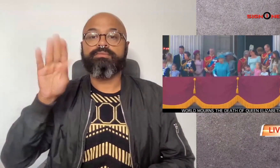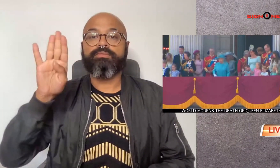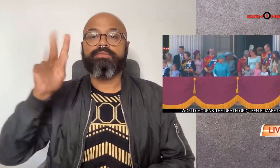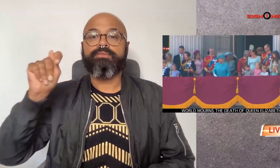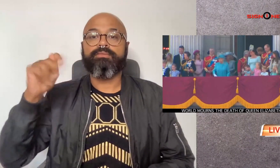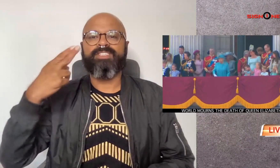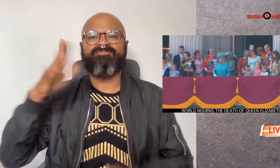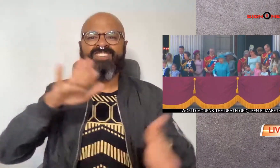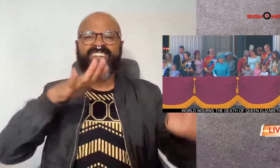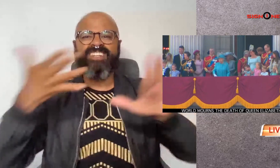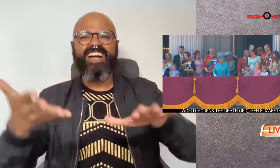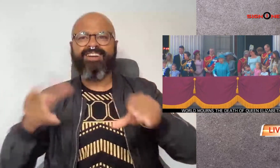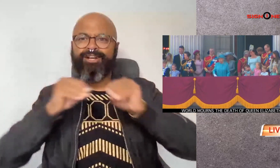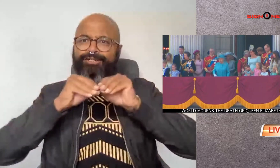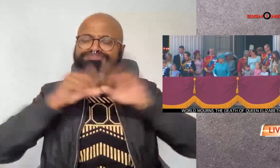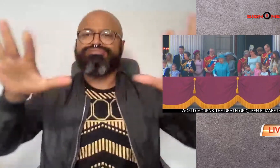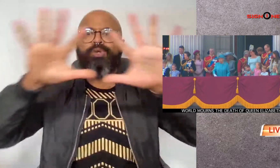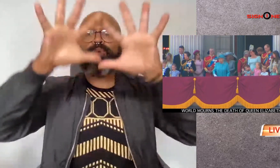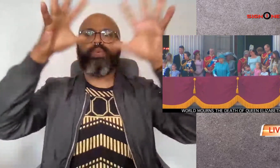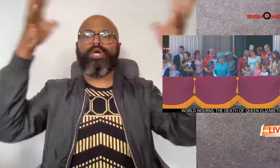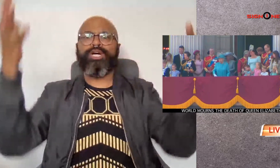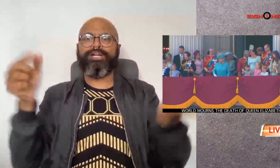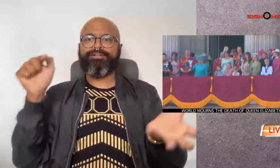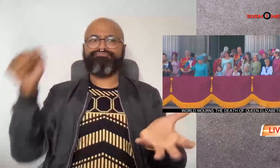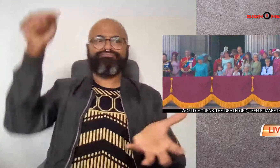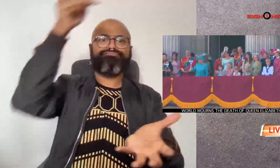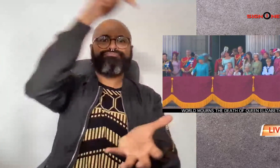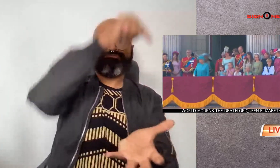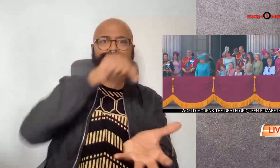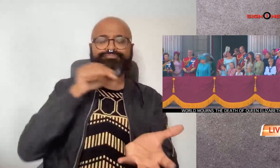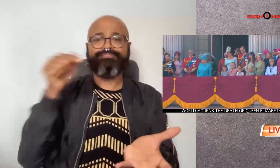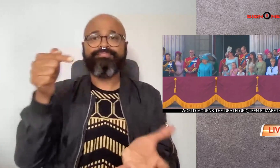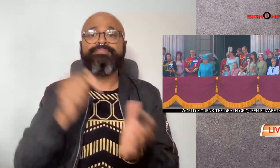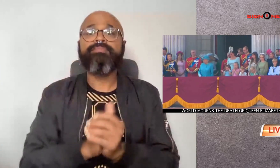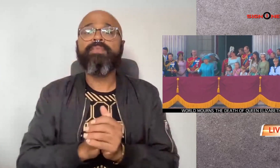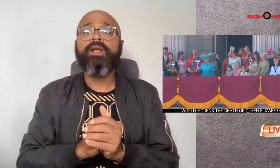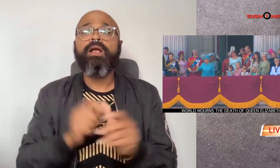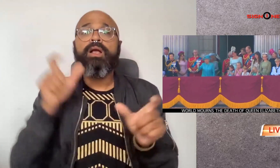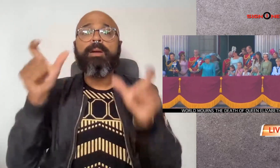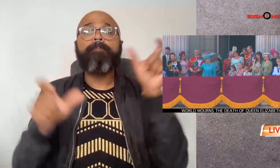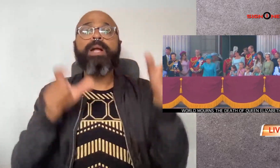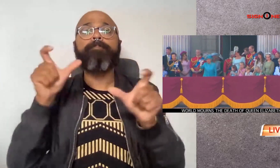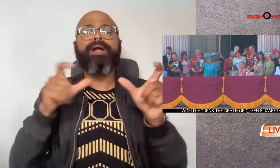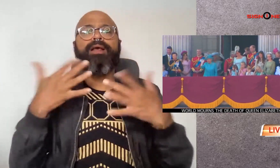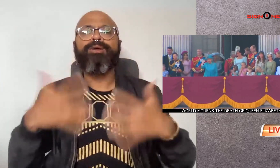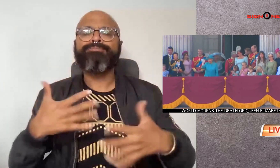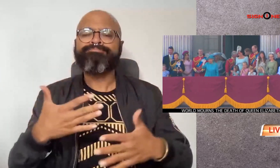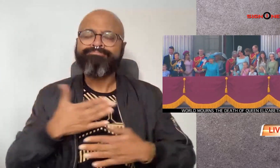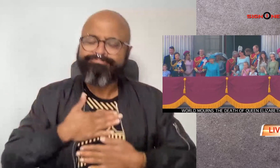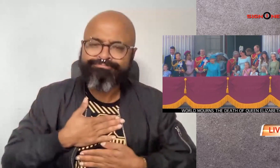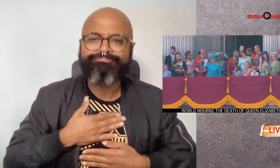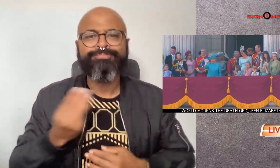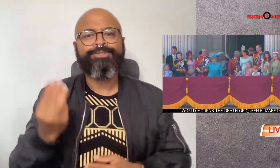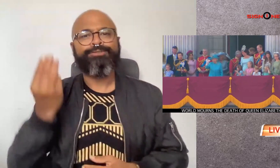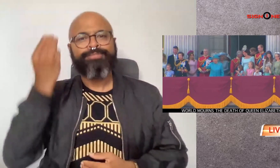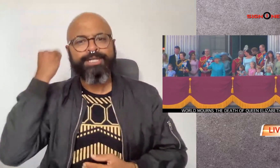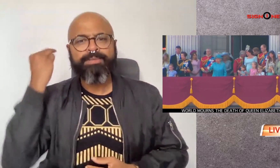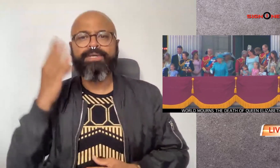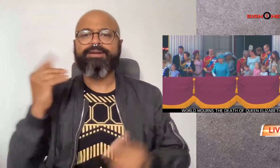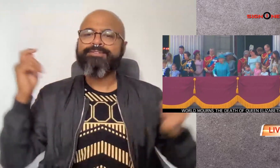as news of Queen Elizabeth II's death spreads around the globe people are remembering and celebrating her life